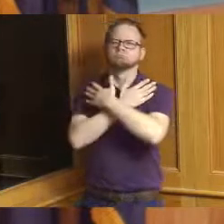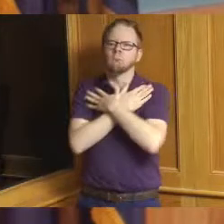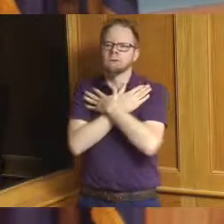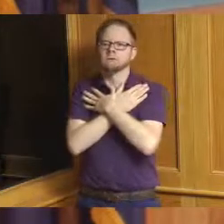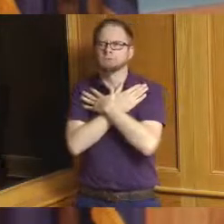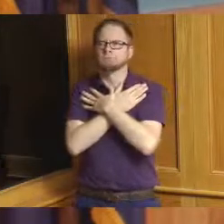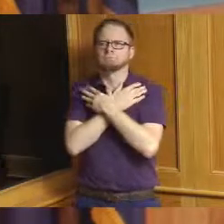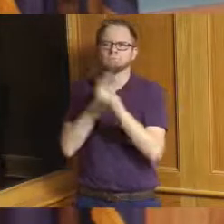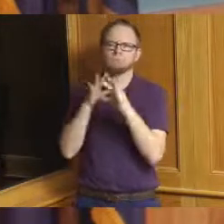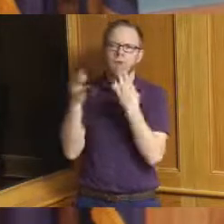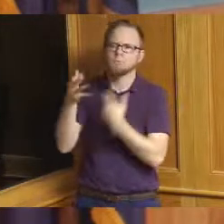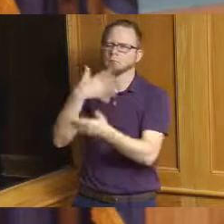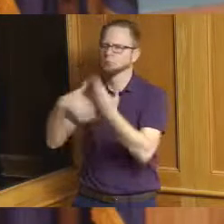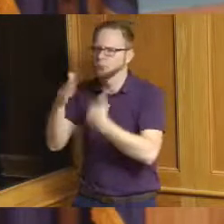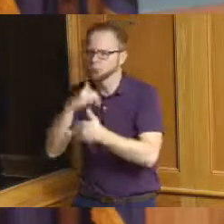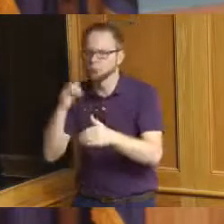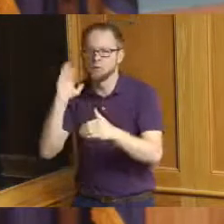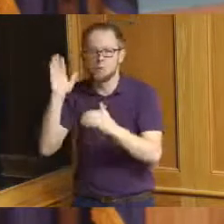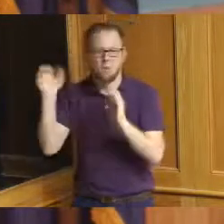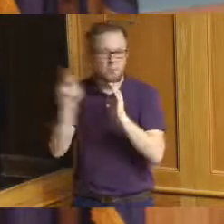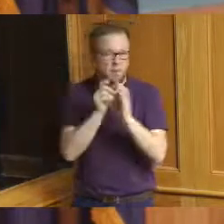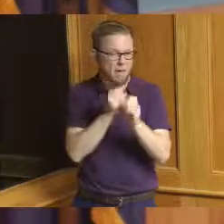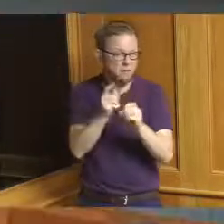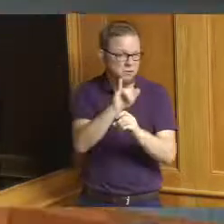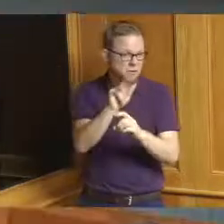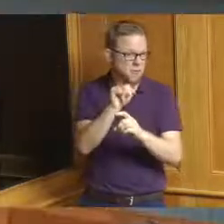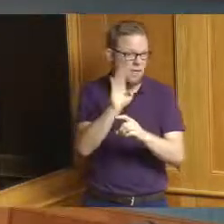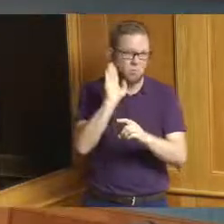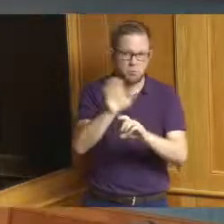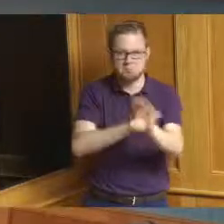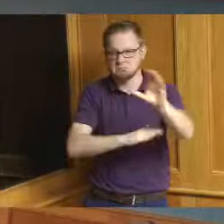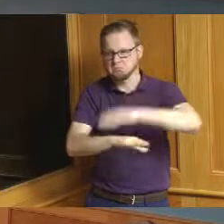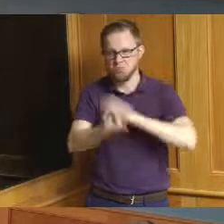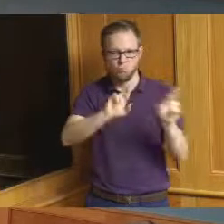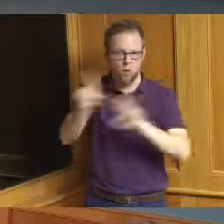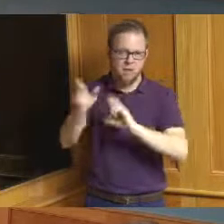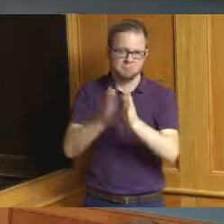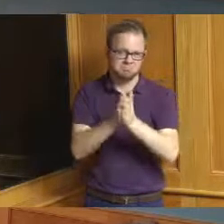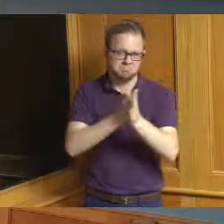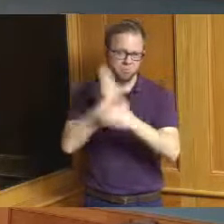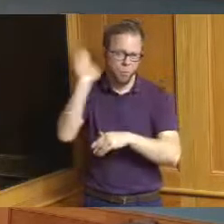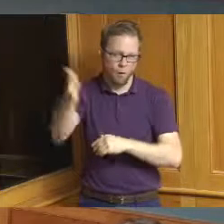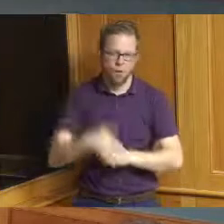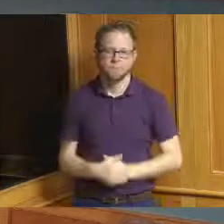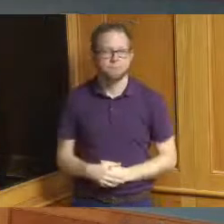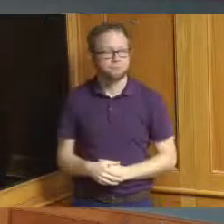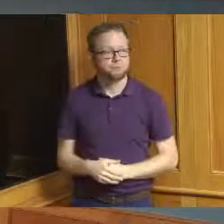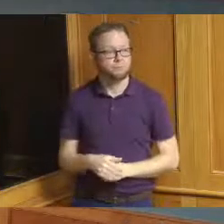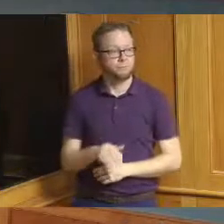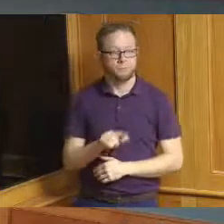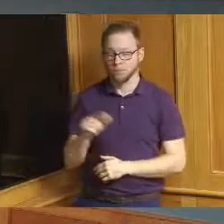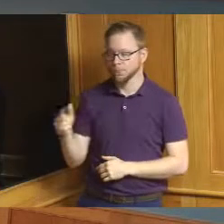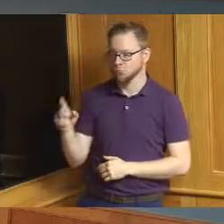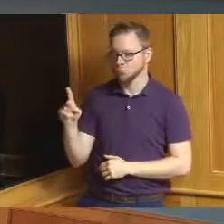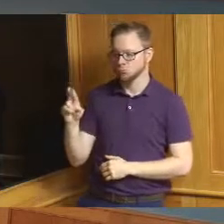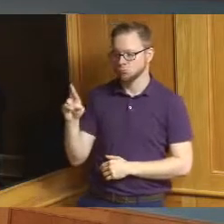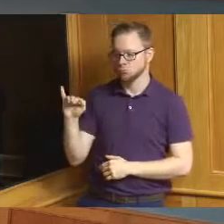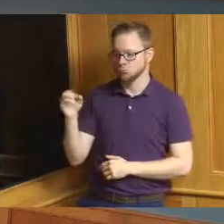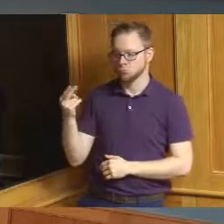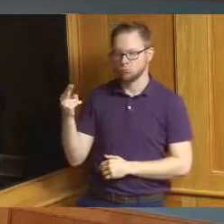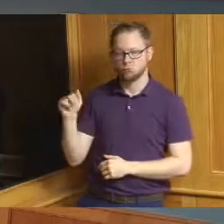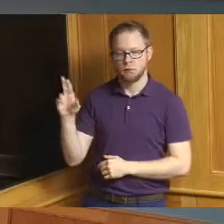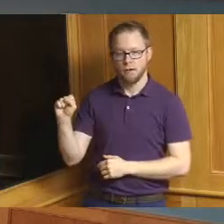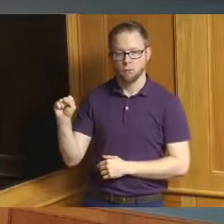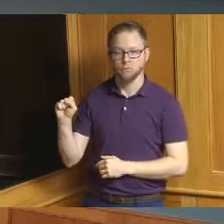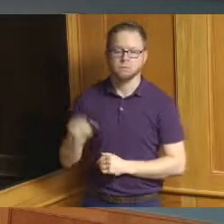and ready to go thank you thank you Commissioner Driehaus thank you Madam President i want to just